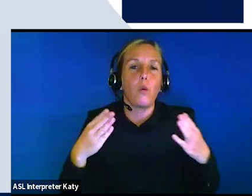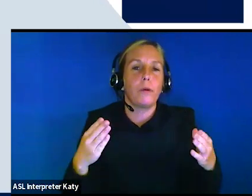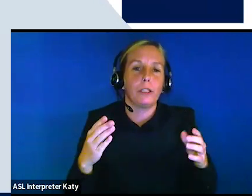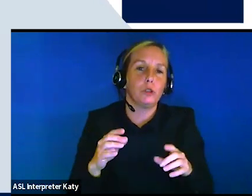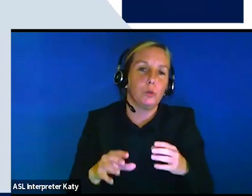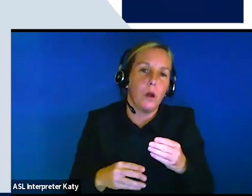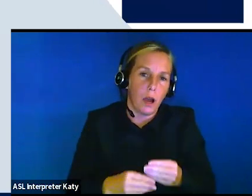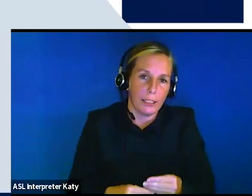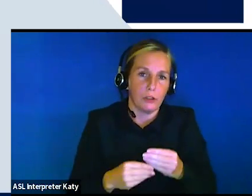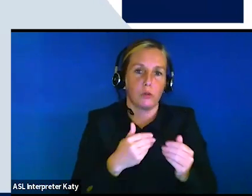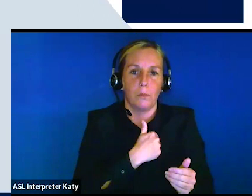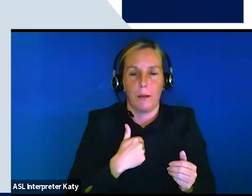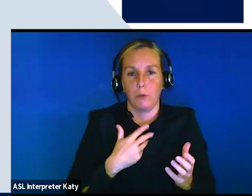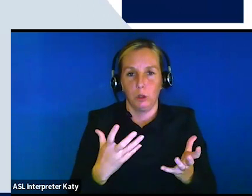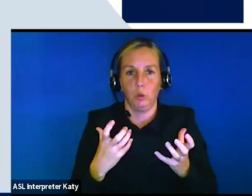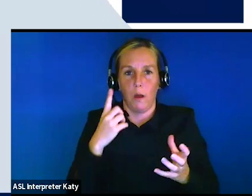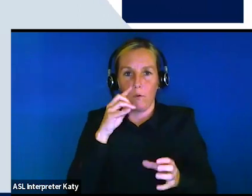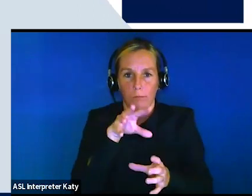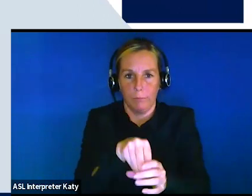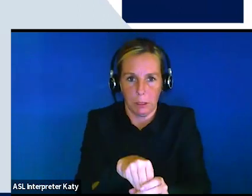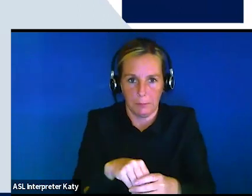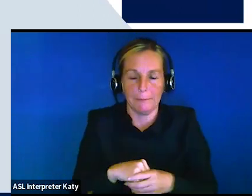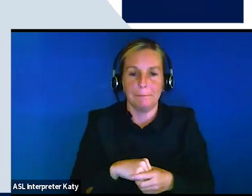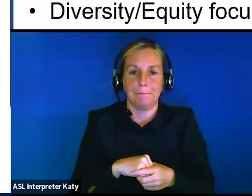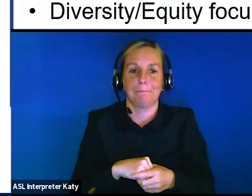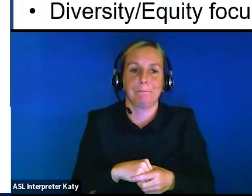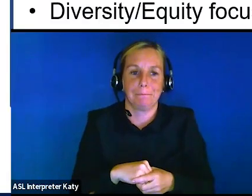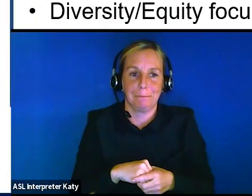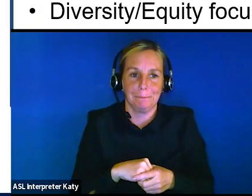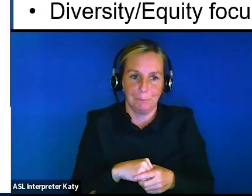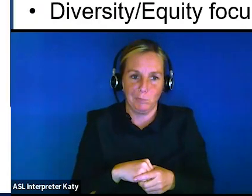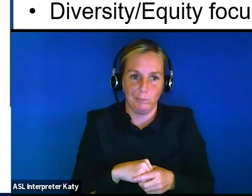you want to participate. Next slide.